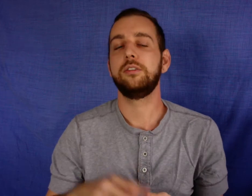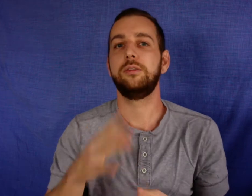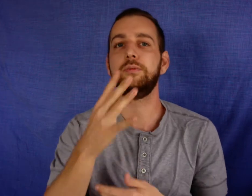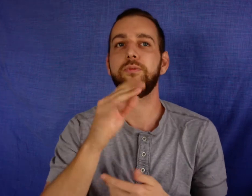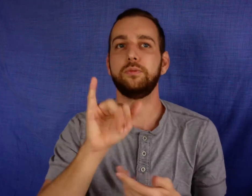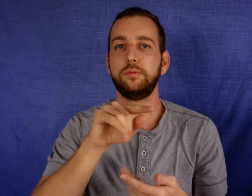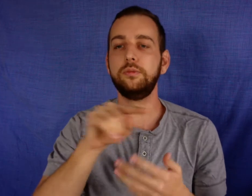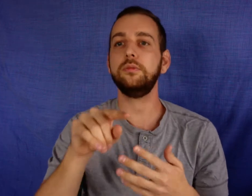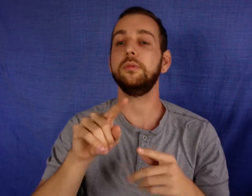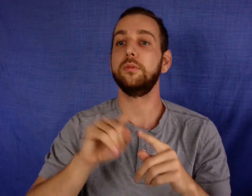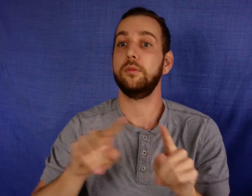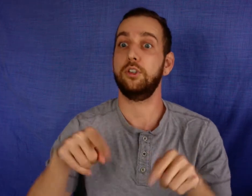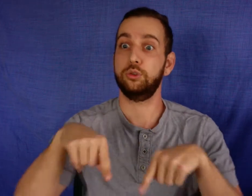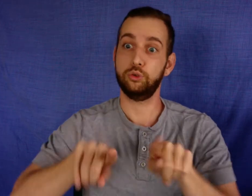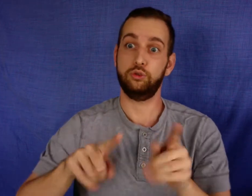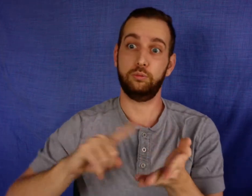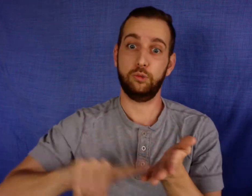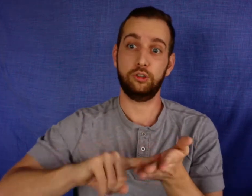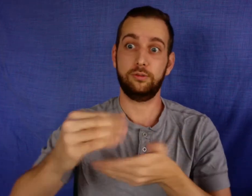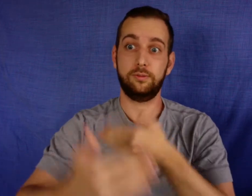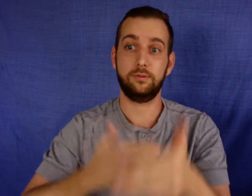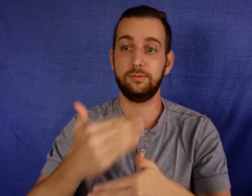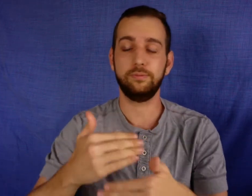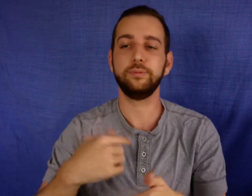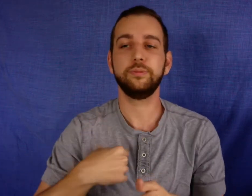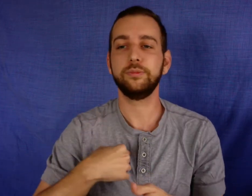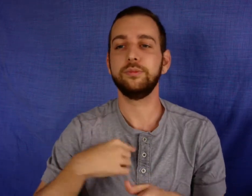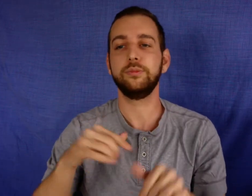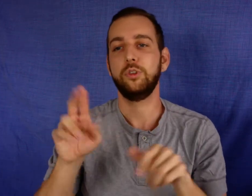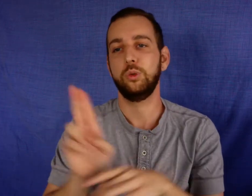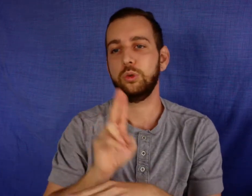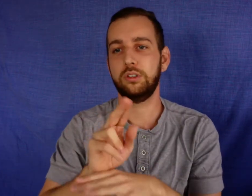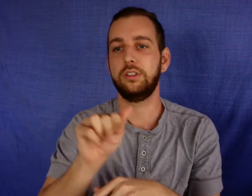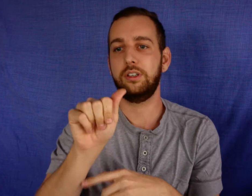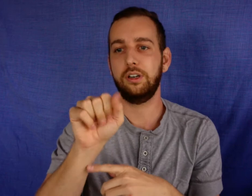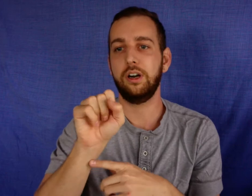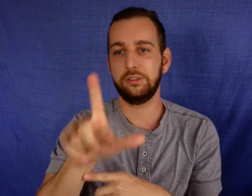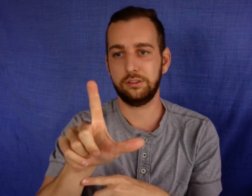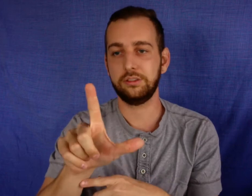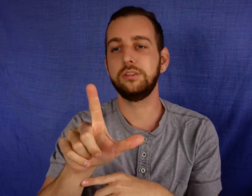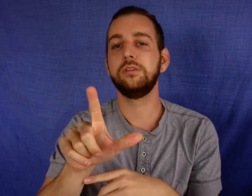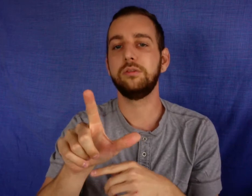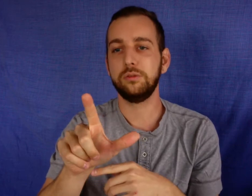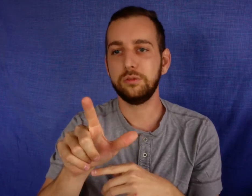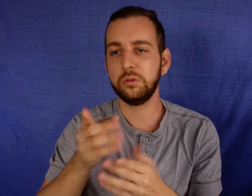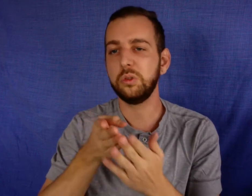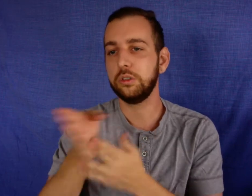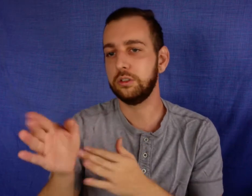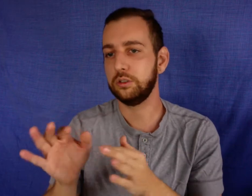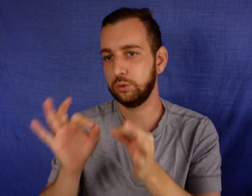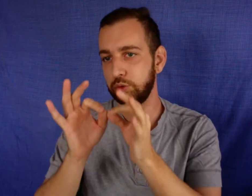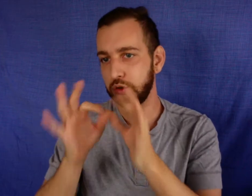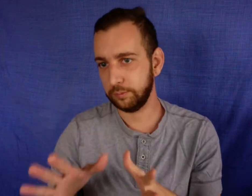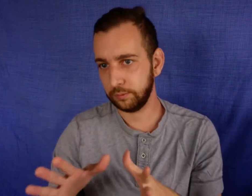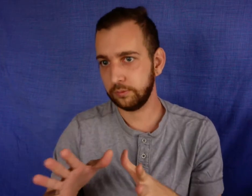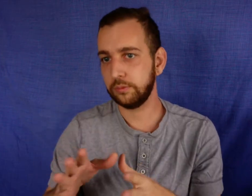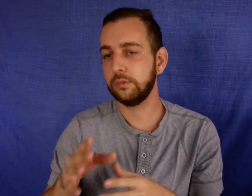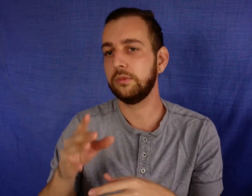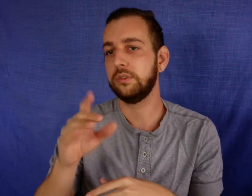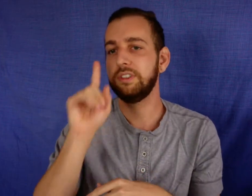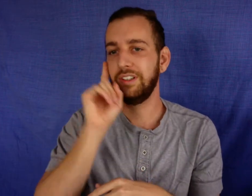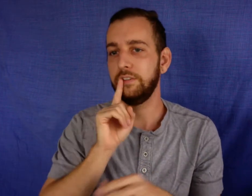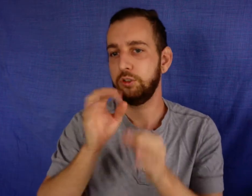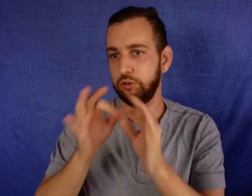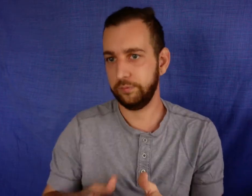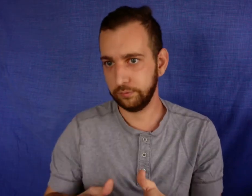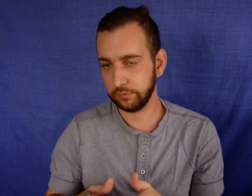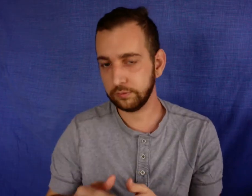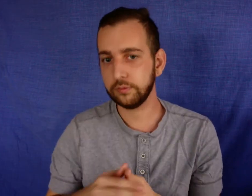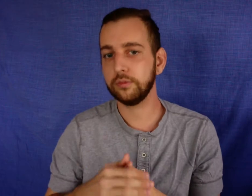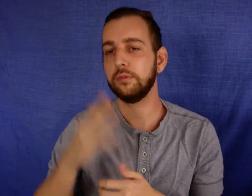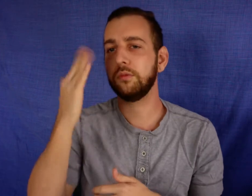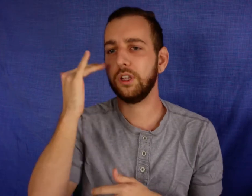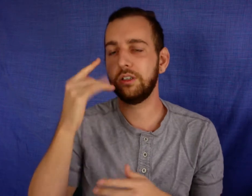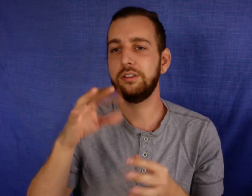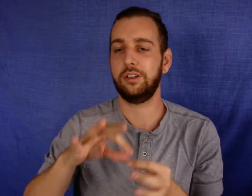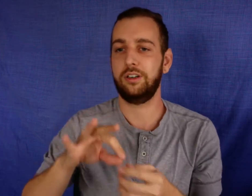While conducting my research, I used ASL and communicated through a deaf interpreter.